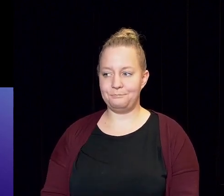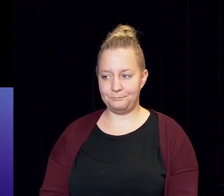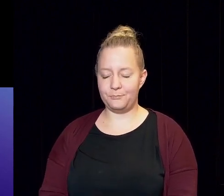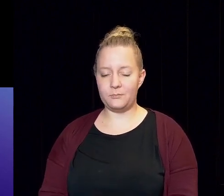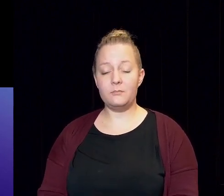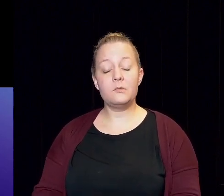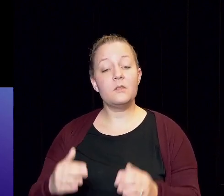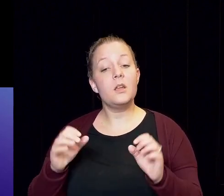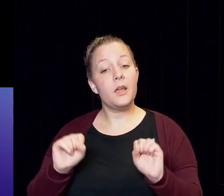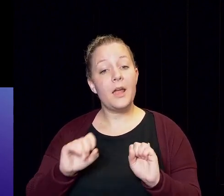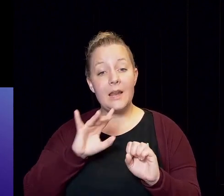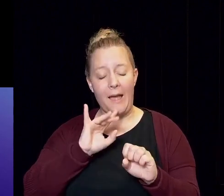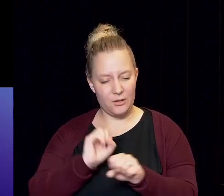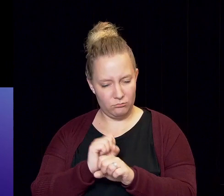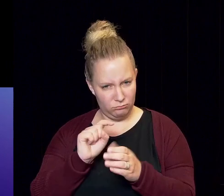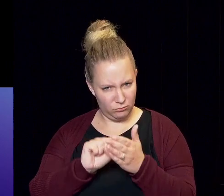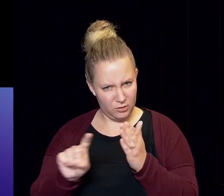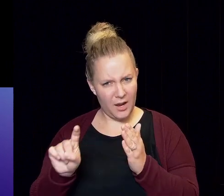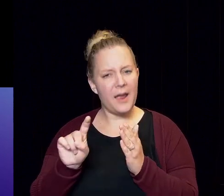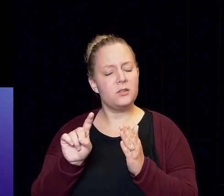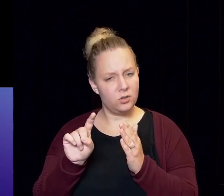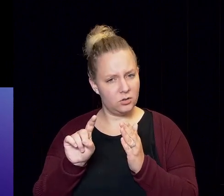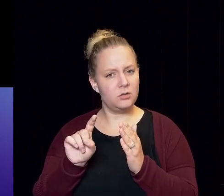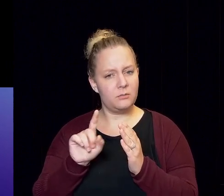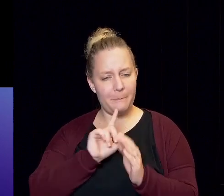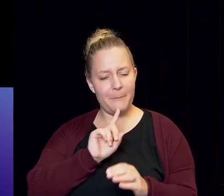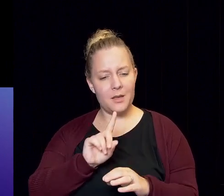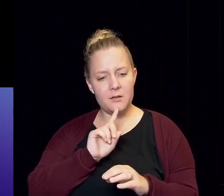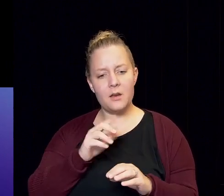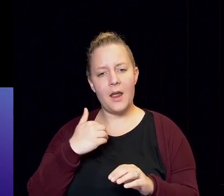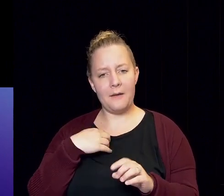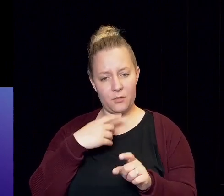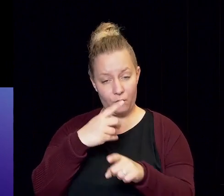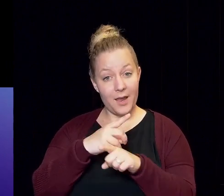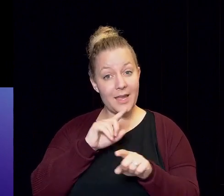And then, you can actually always check to double to make sure that you have the correct answer by plugging